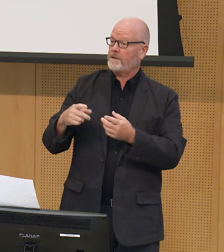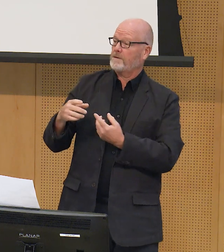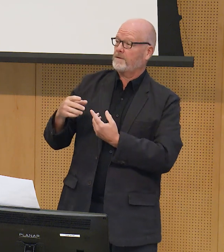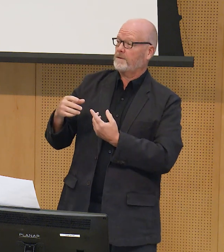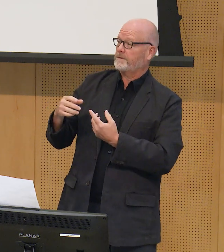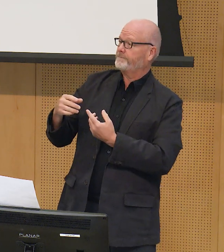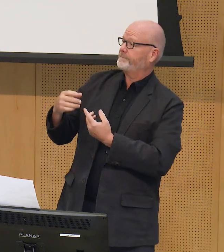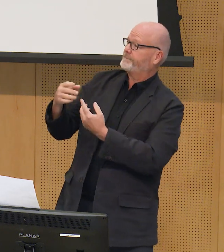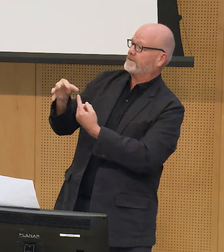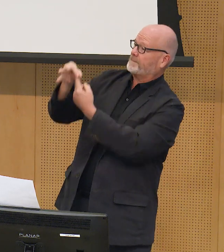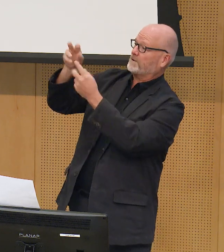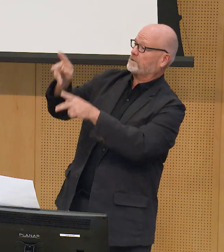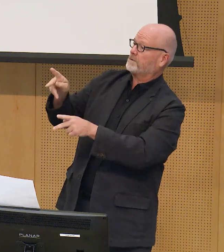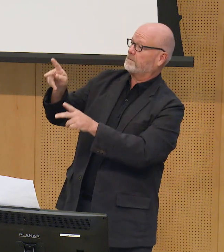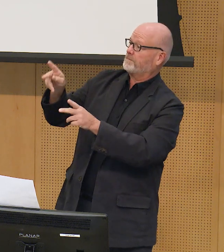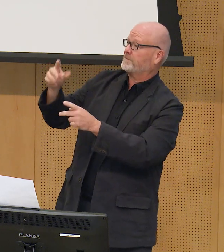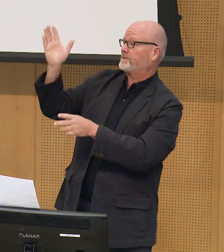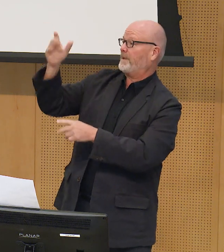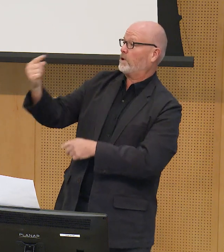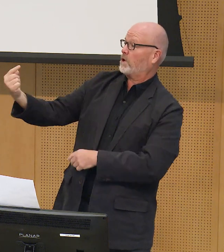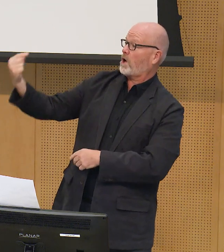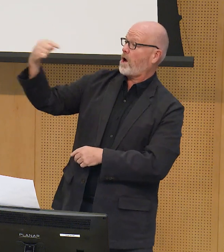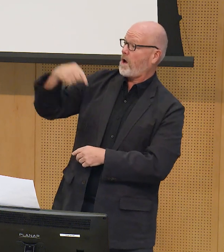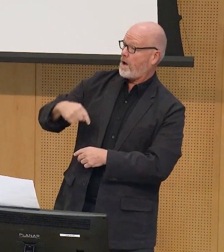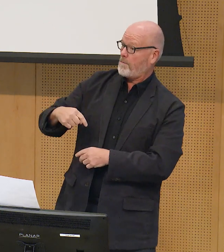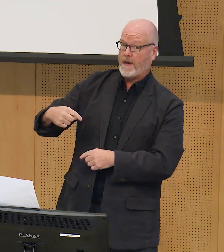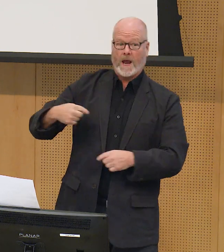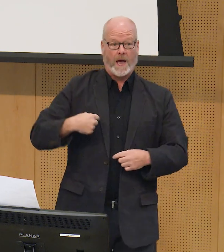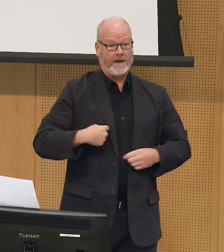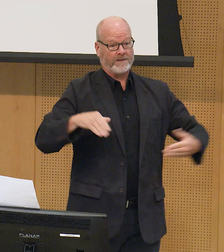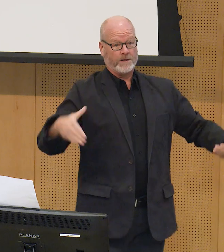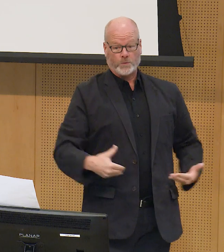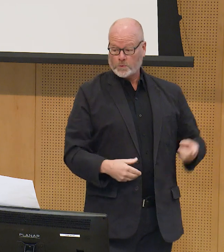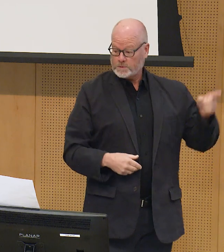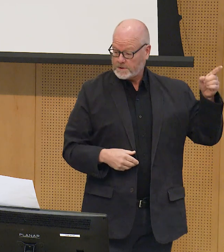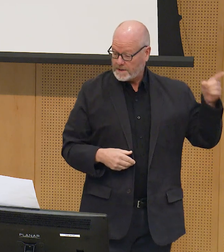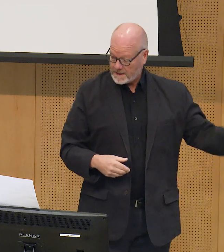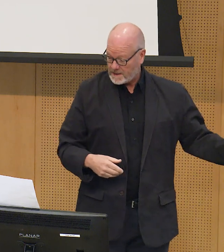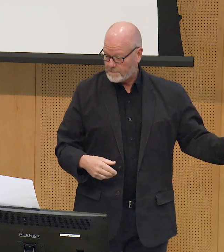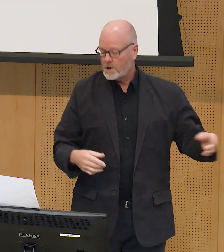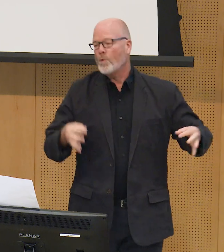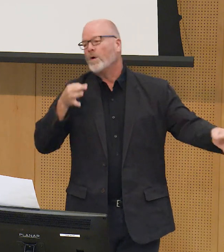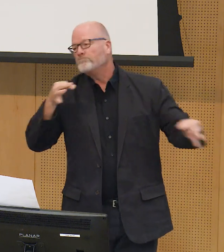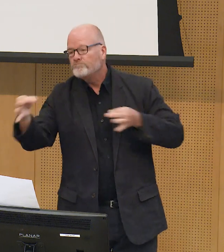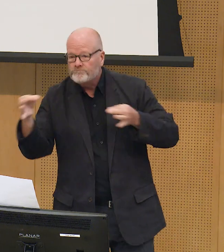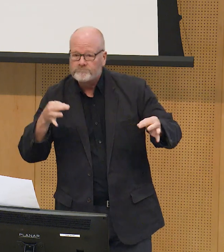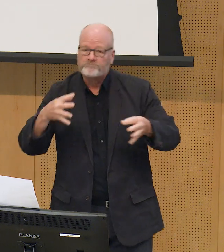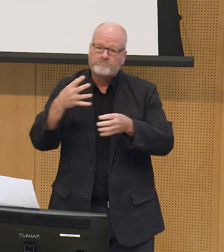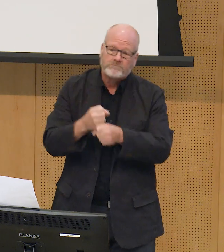Now, often the person who introduces the speaker